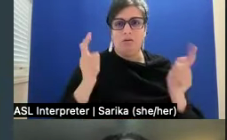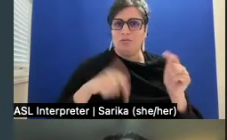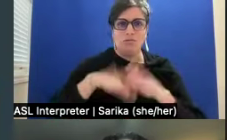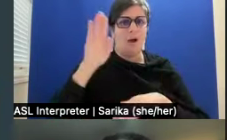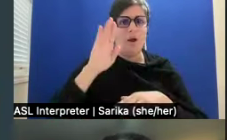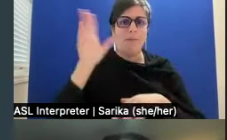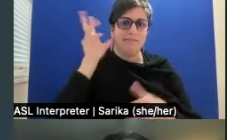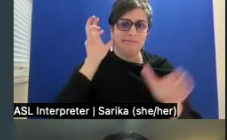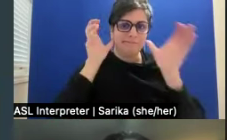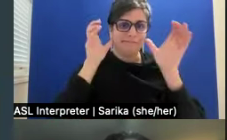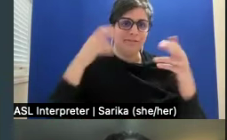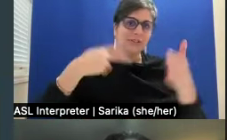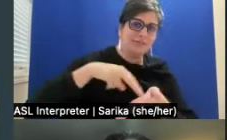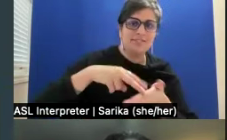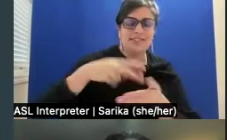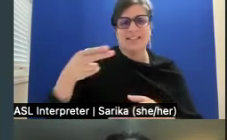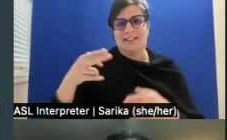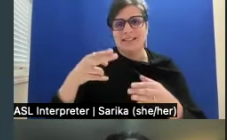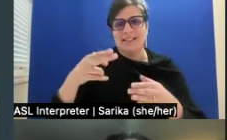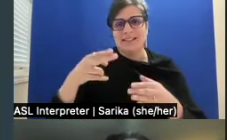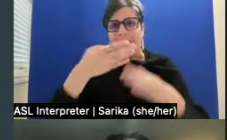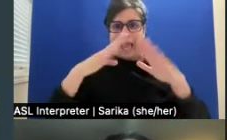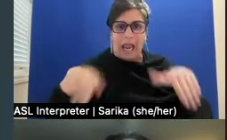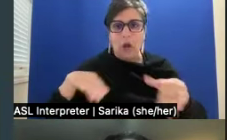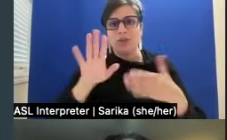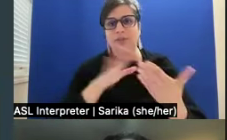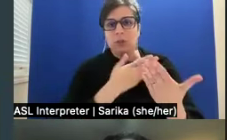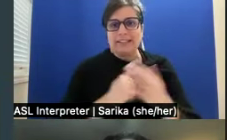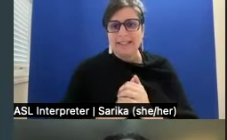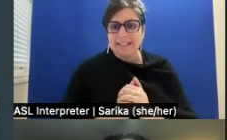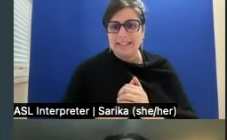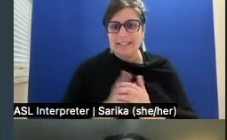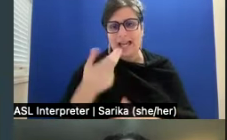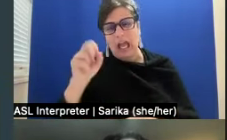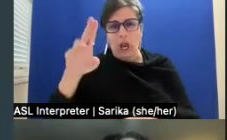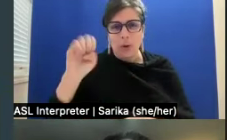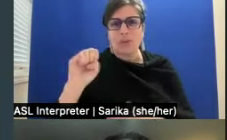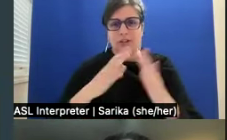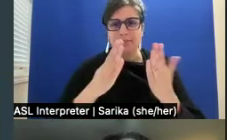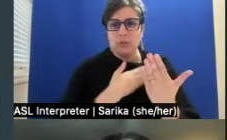a formative part of our, understanding of ourselves.